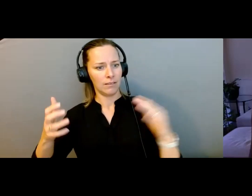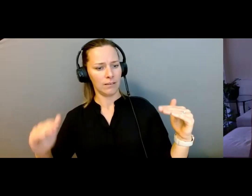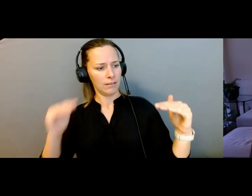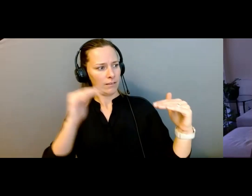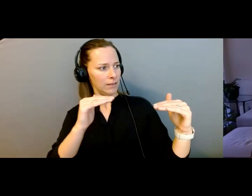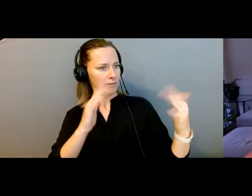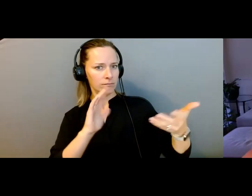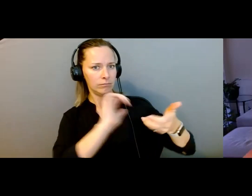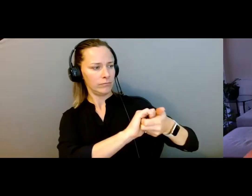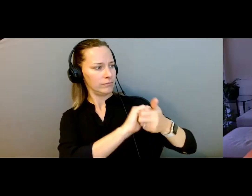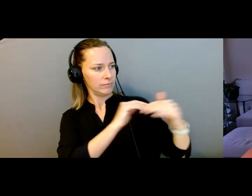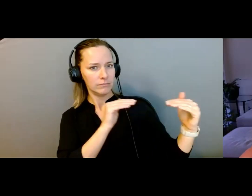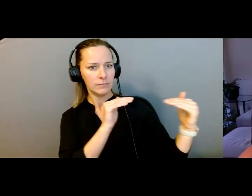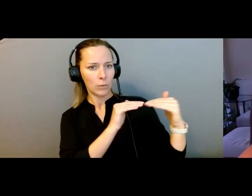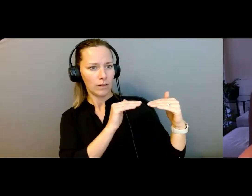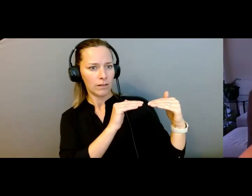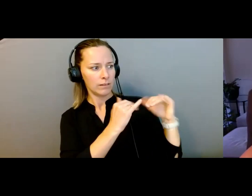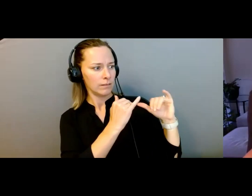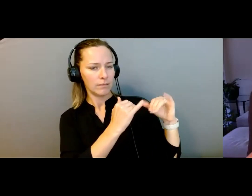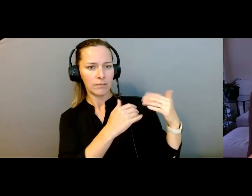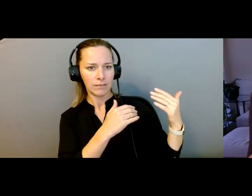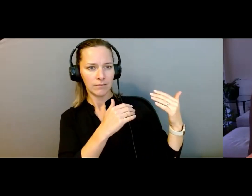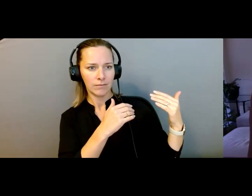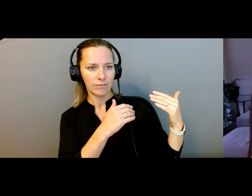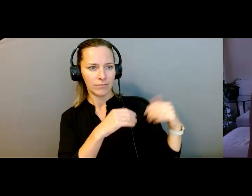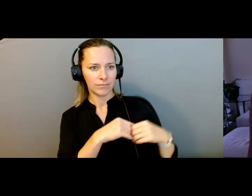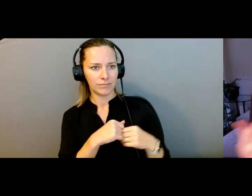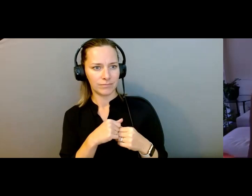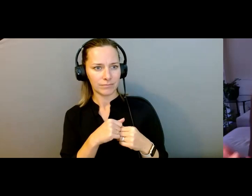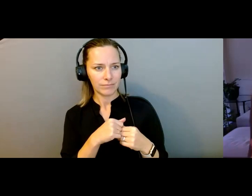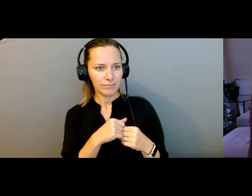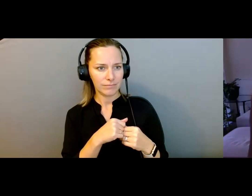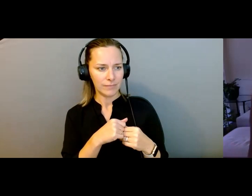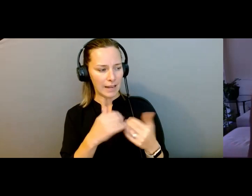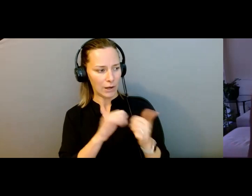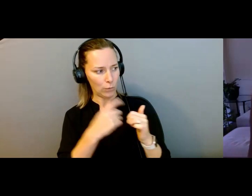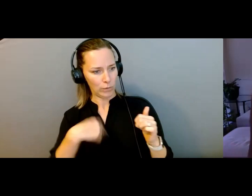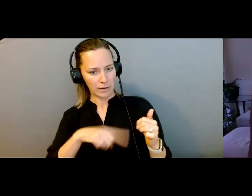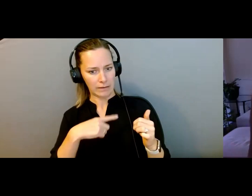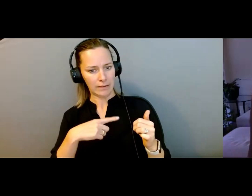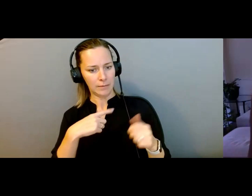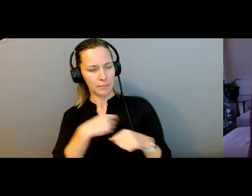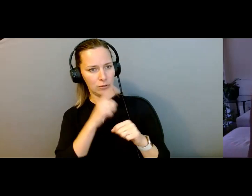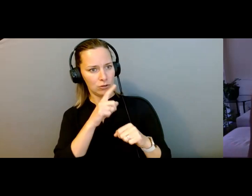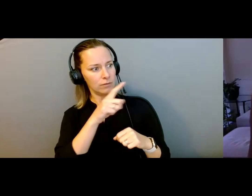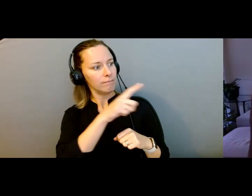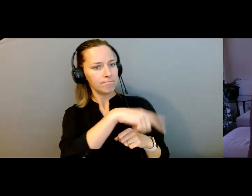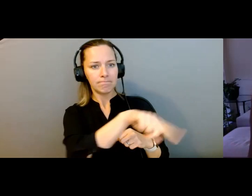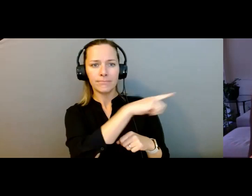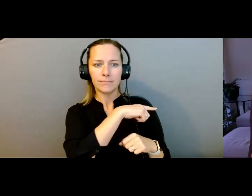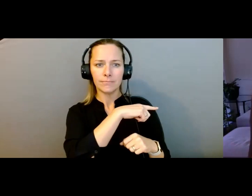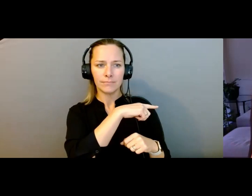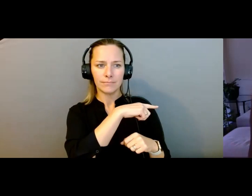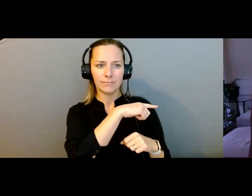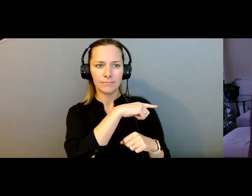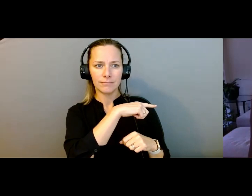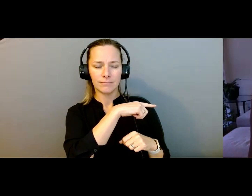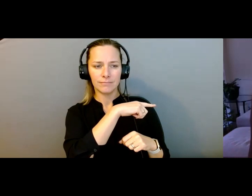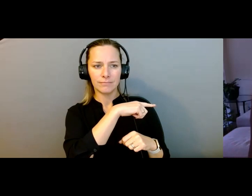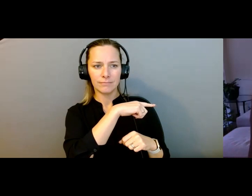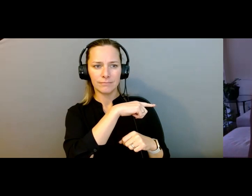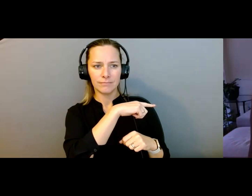if we're talking about non-disabled researchers, to ensure that the very difficult and fraught work